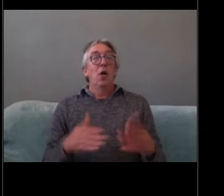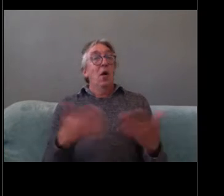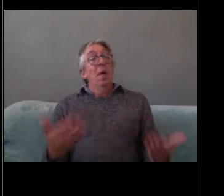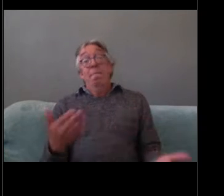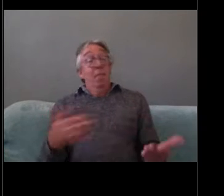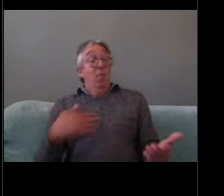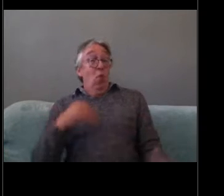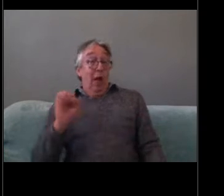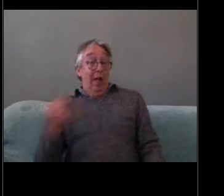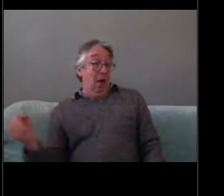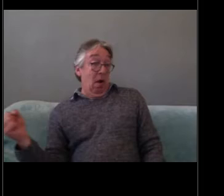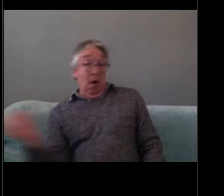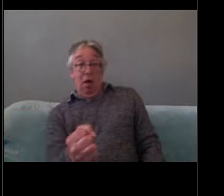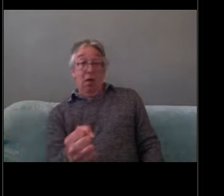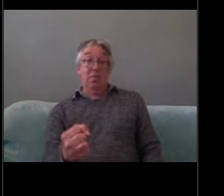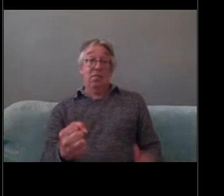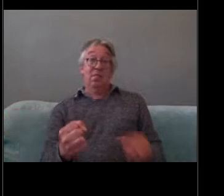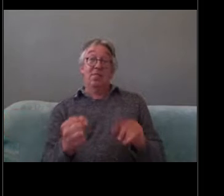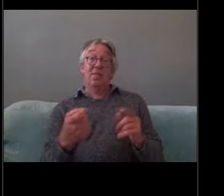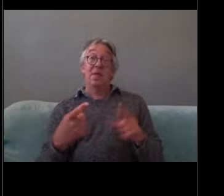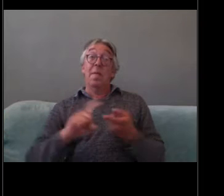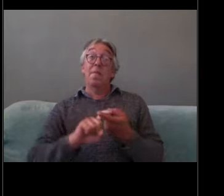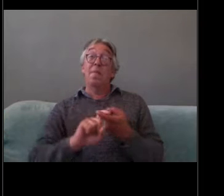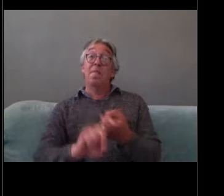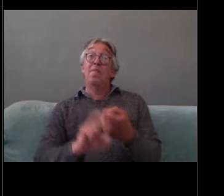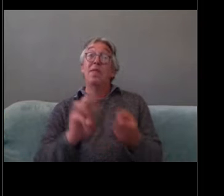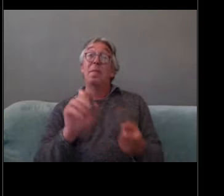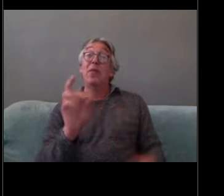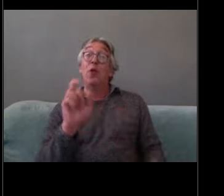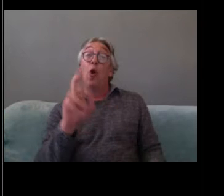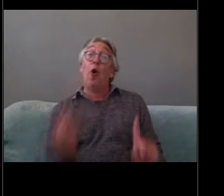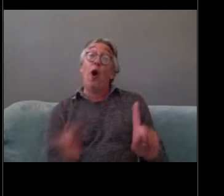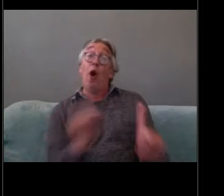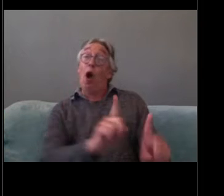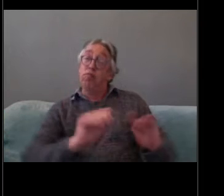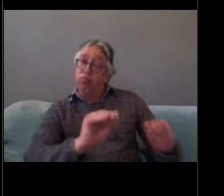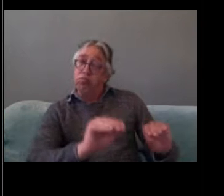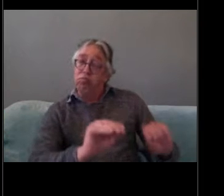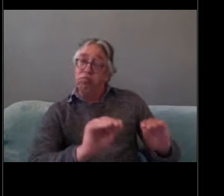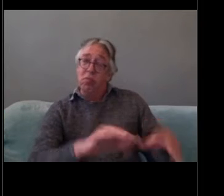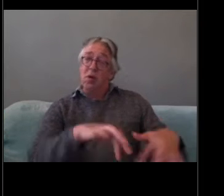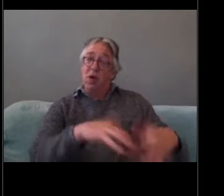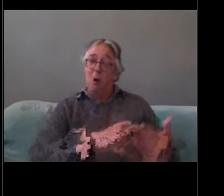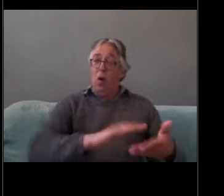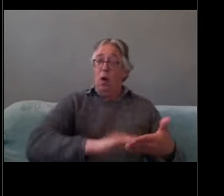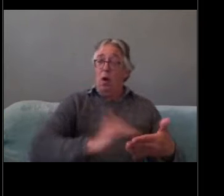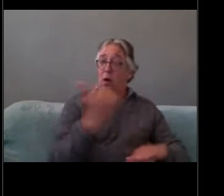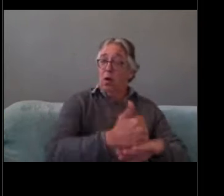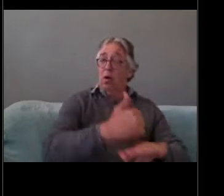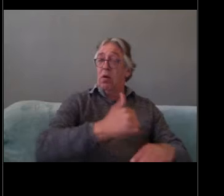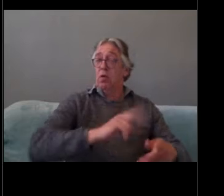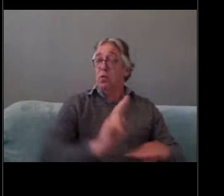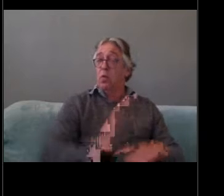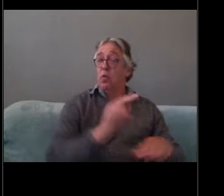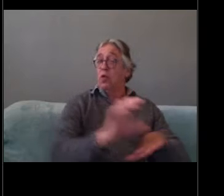Another example is Poland, where all the regional programmes and operational programmes will be amended.